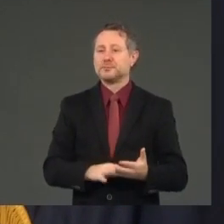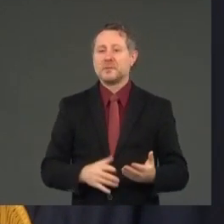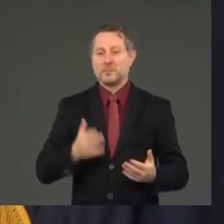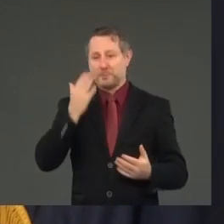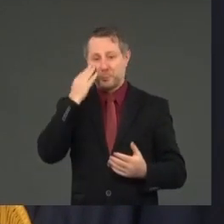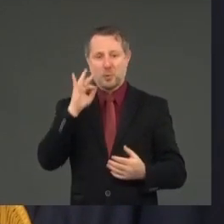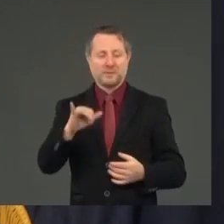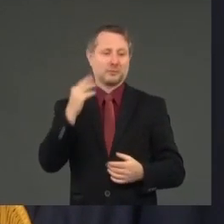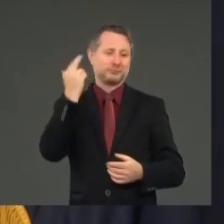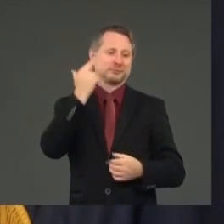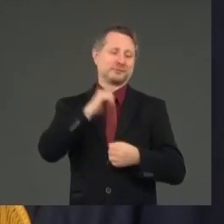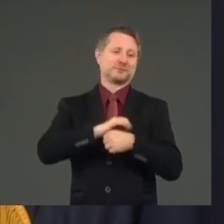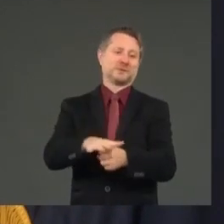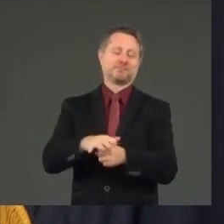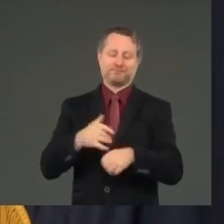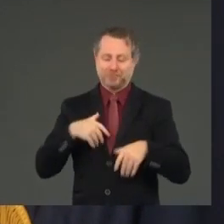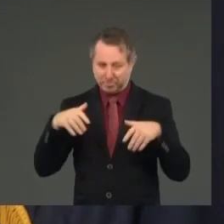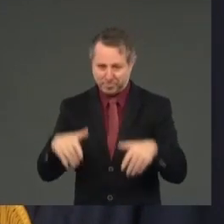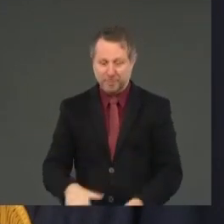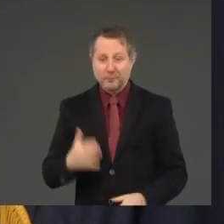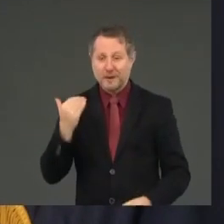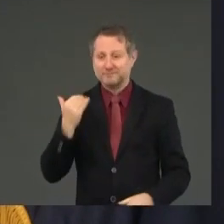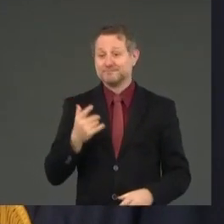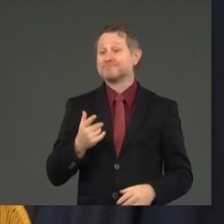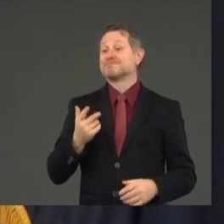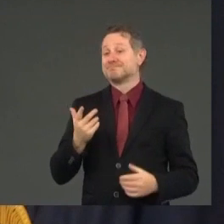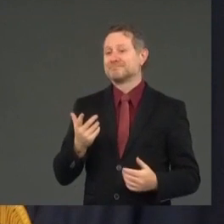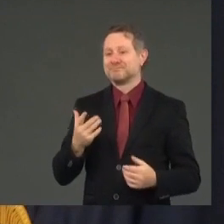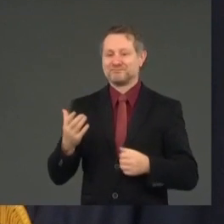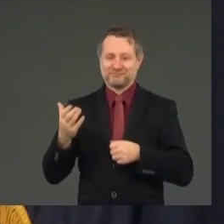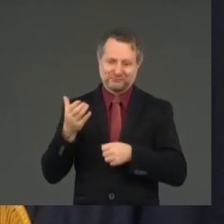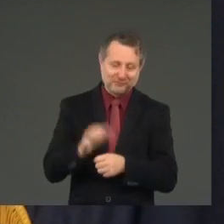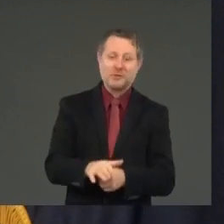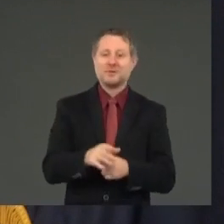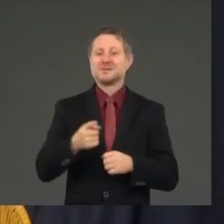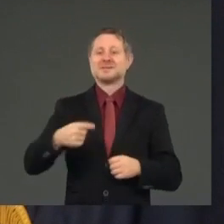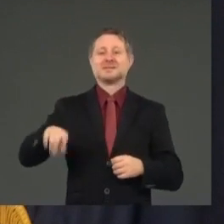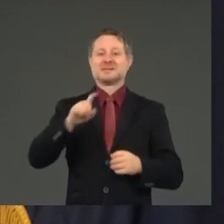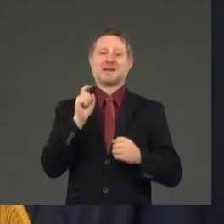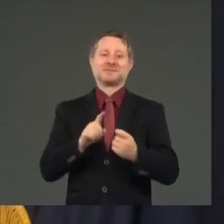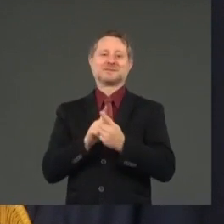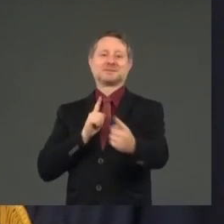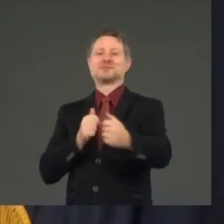YOU COULDN'T DO THE CLASSROOM EXPERIENCE BECAUSE OF THE